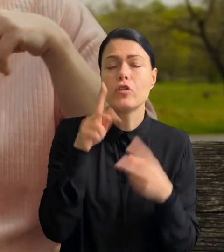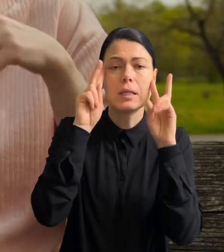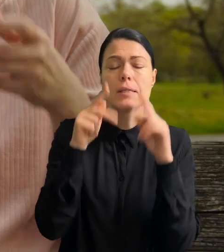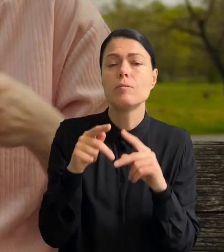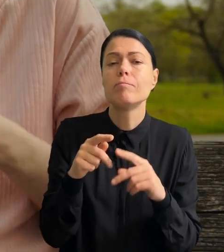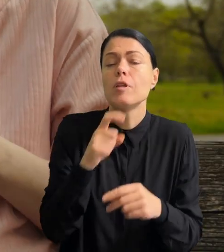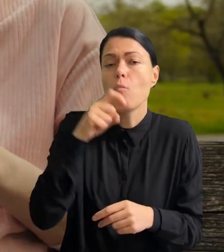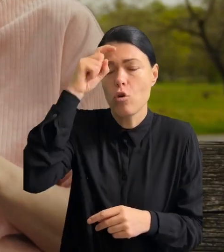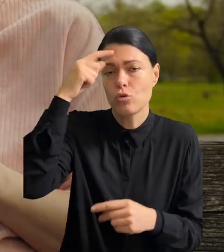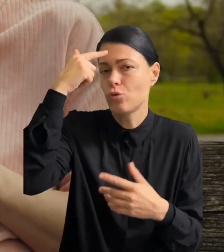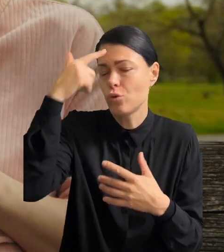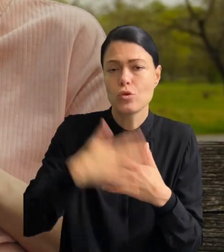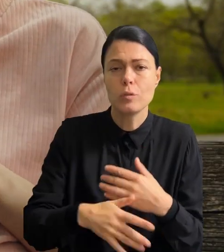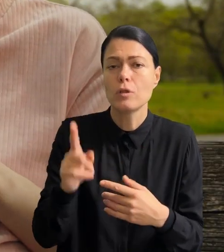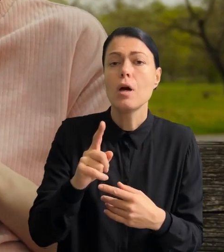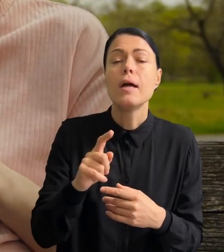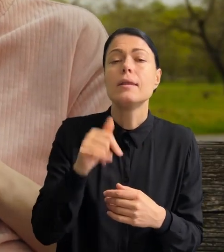They won’t be able to truly get to know us.